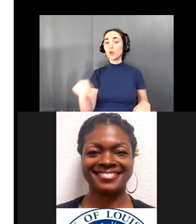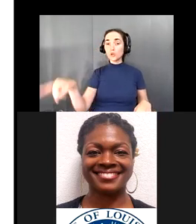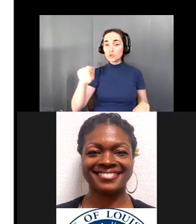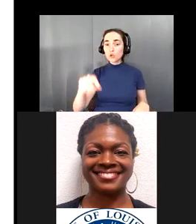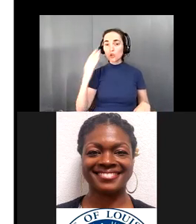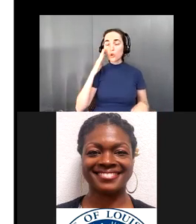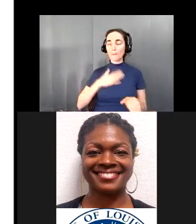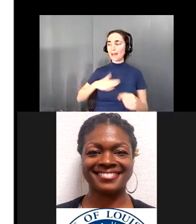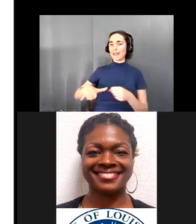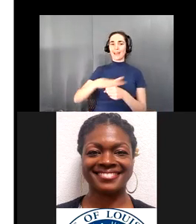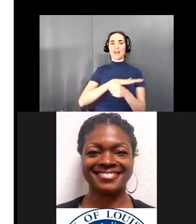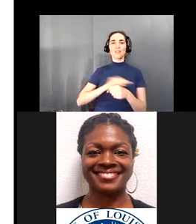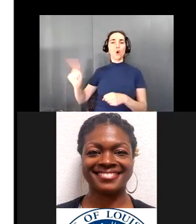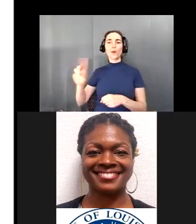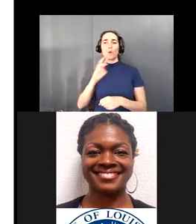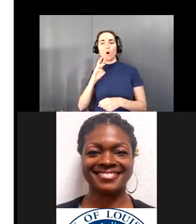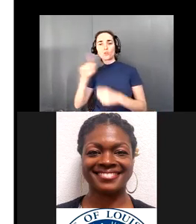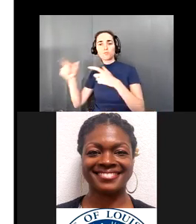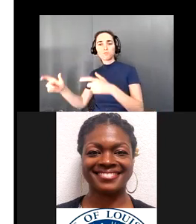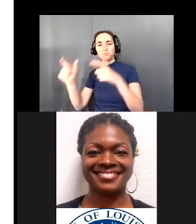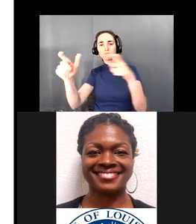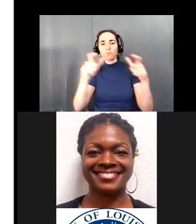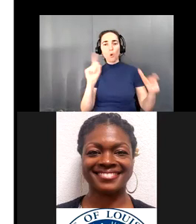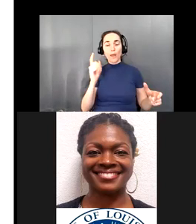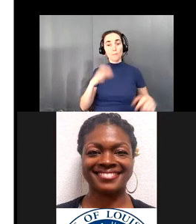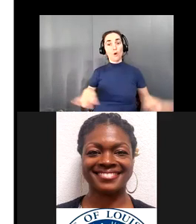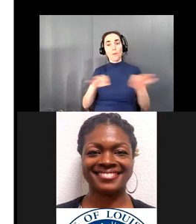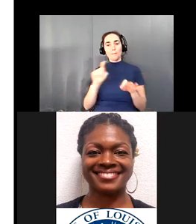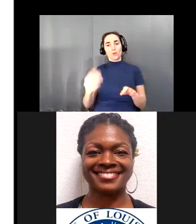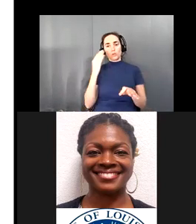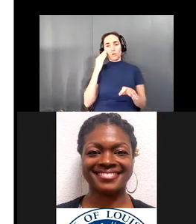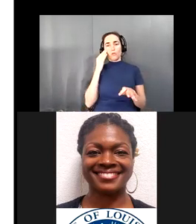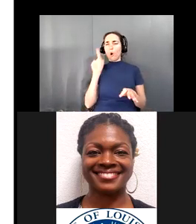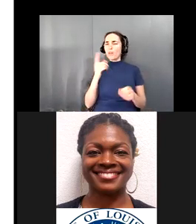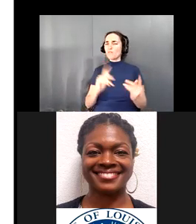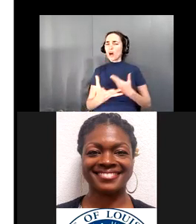it's very important to know that for anybody, not just people that individuals with autism,